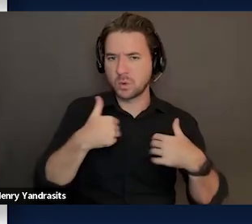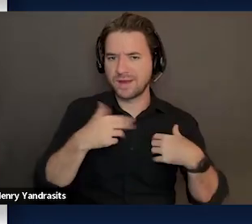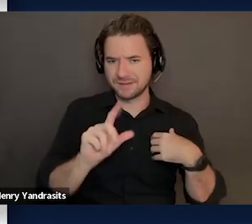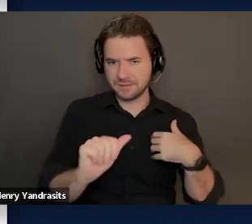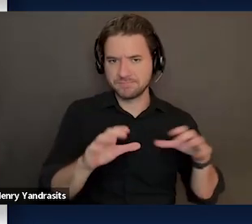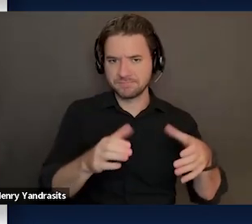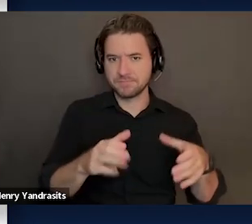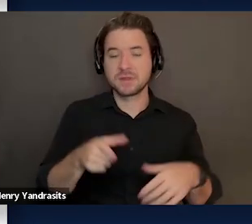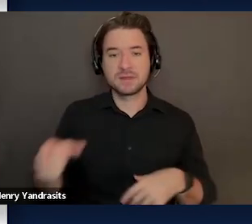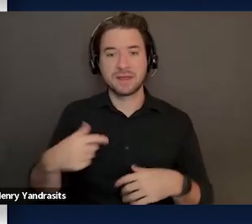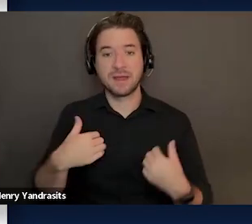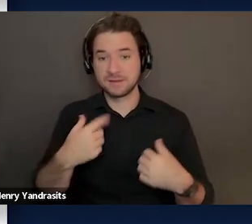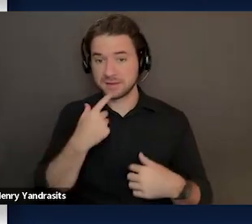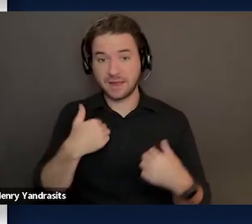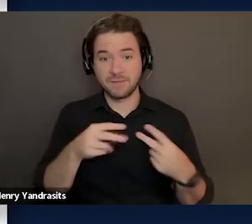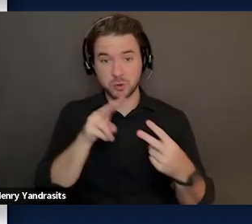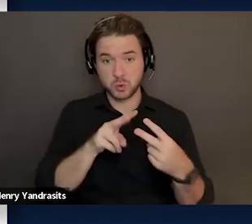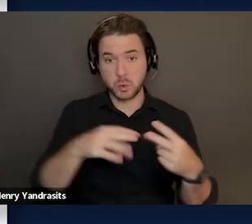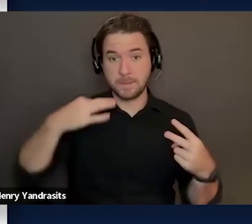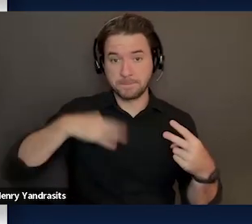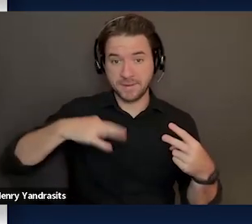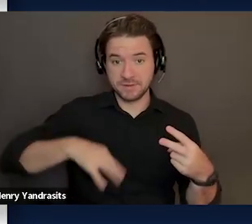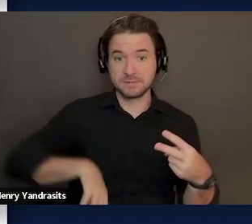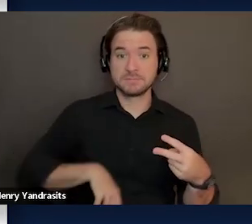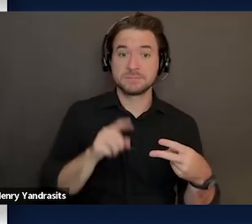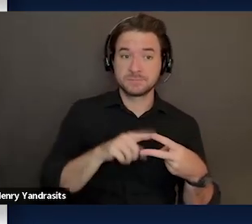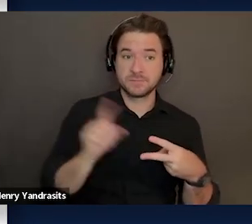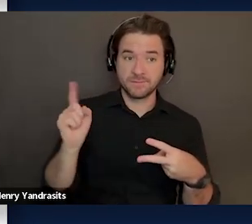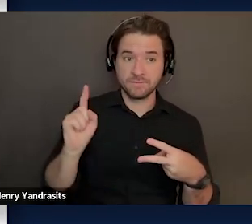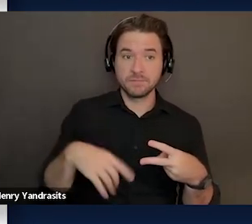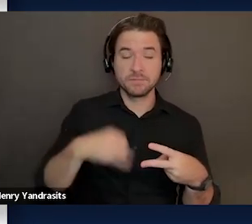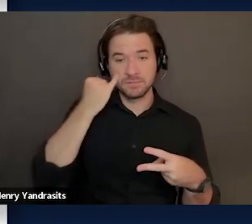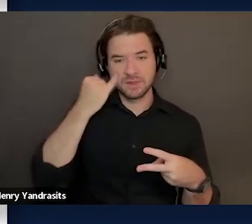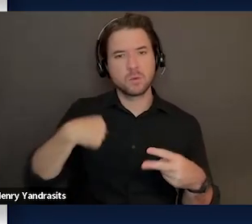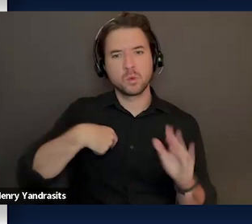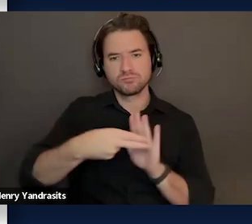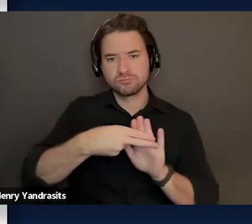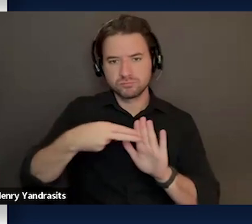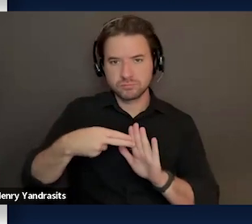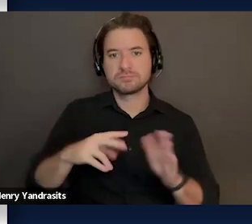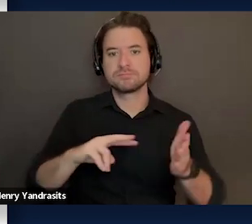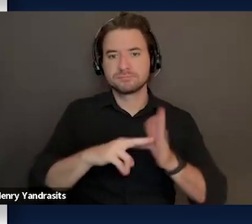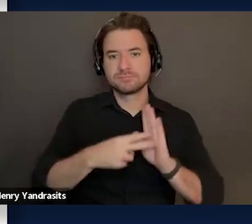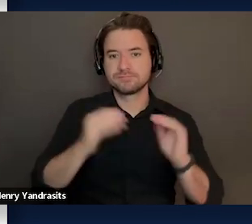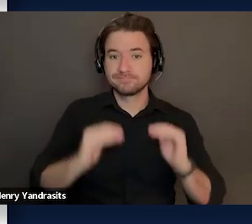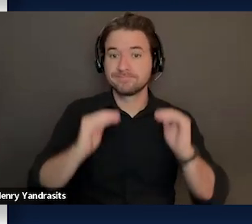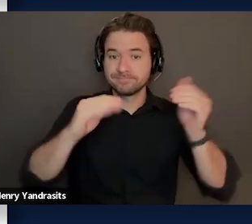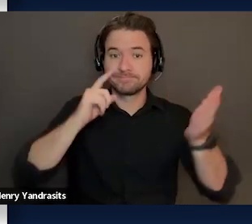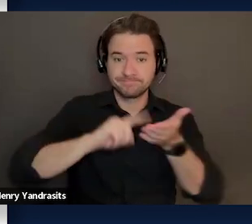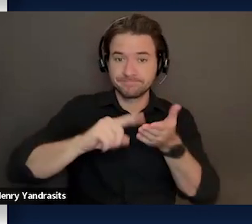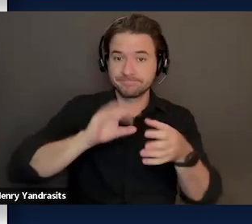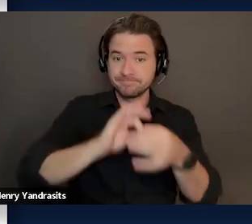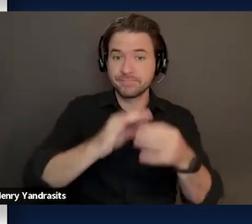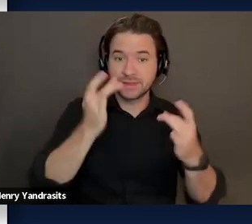So, they outlined two benefits. First, they say, uh, there… if we make this designation, there could be an increase in research related to disparities.